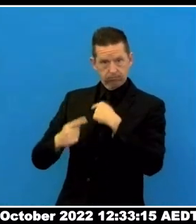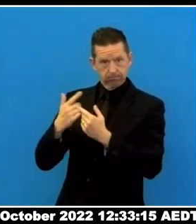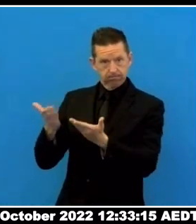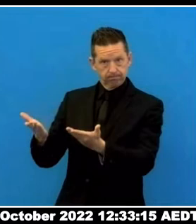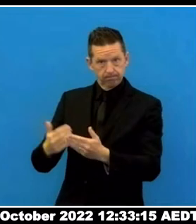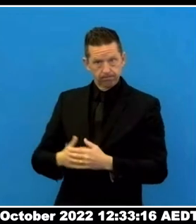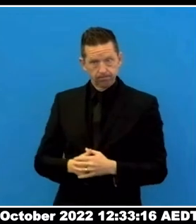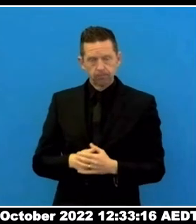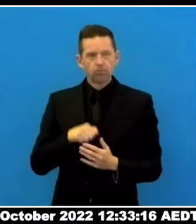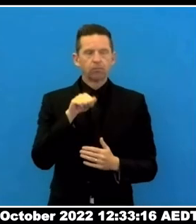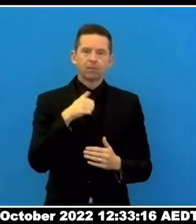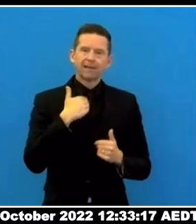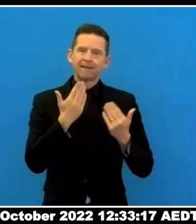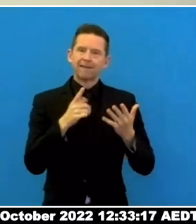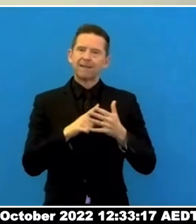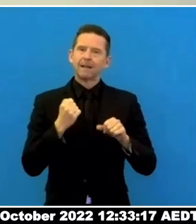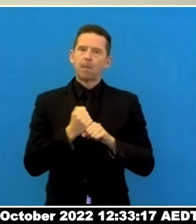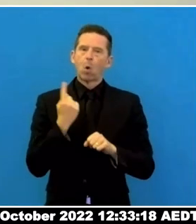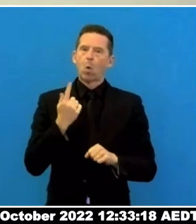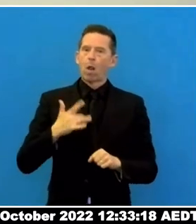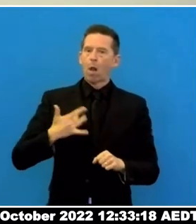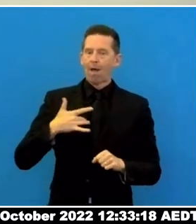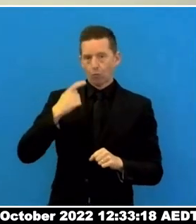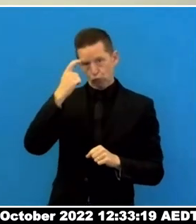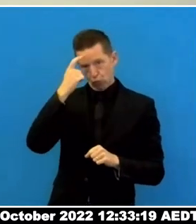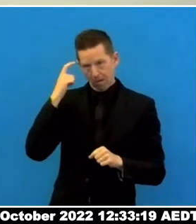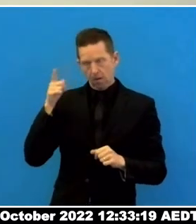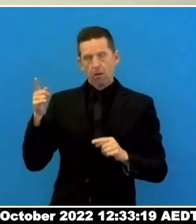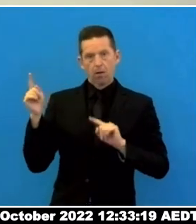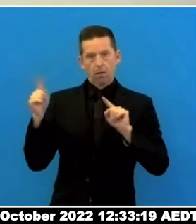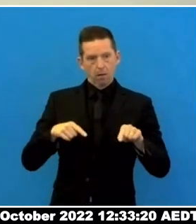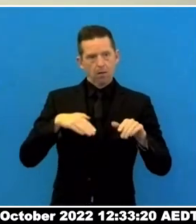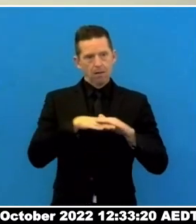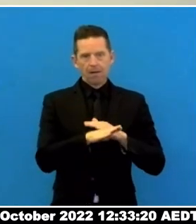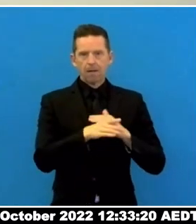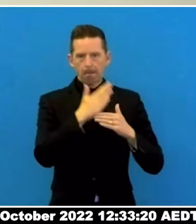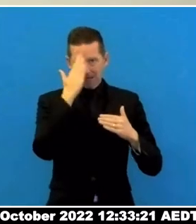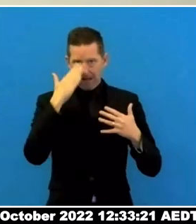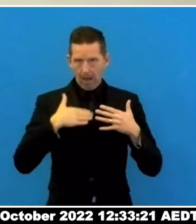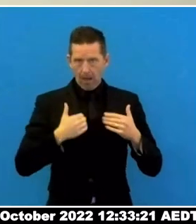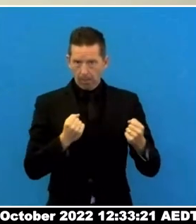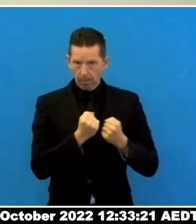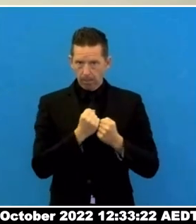So we can give an example of a trauma survivor who was admitted to a public mental health facility and treated for an eating disorder.